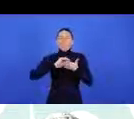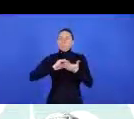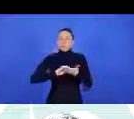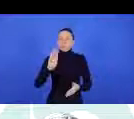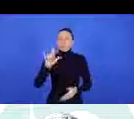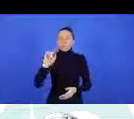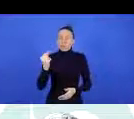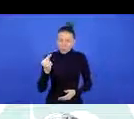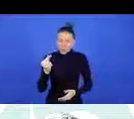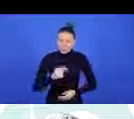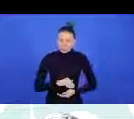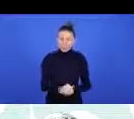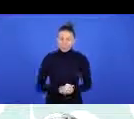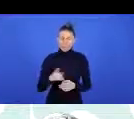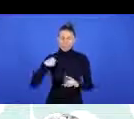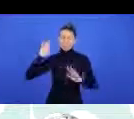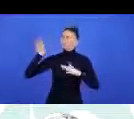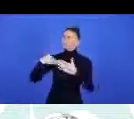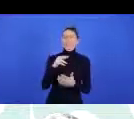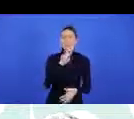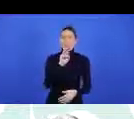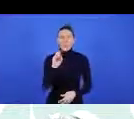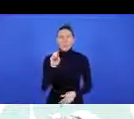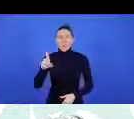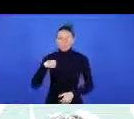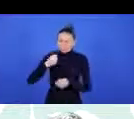adult rehabilitation blog. I've been working with